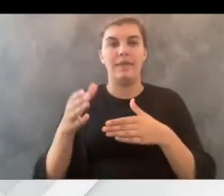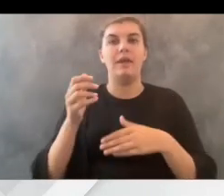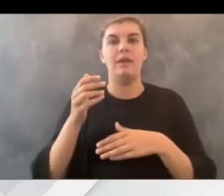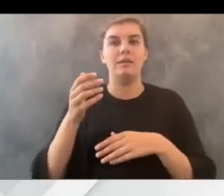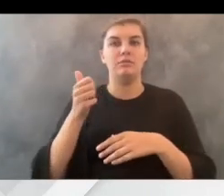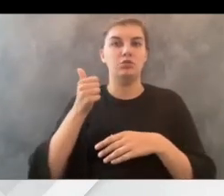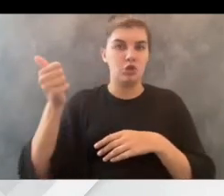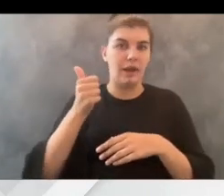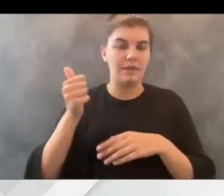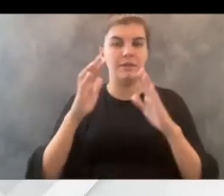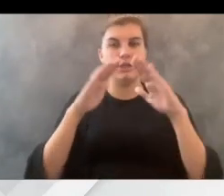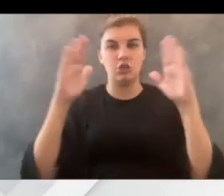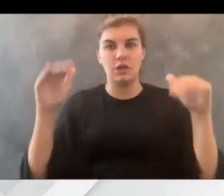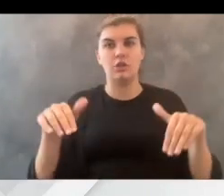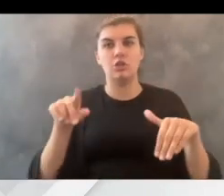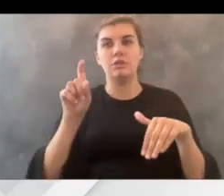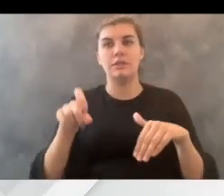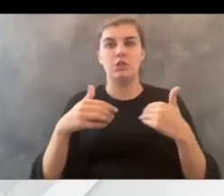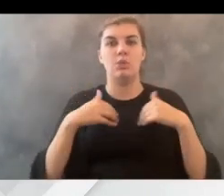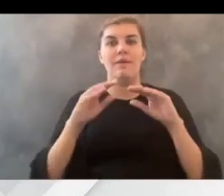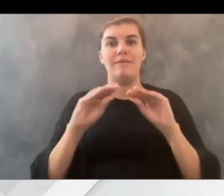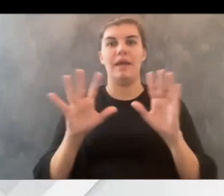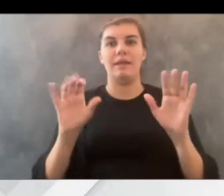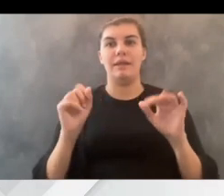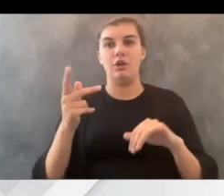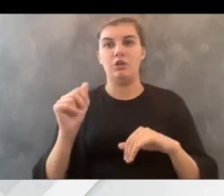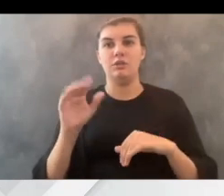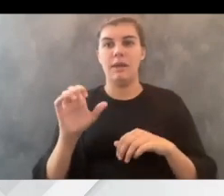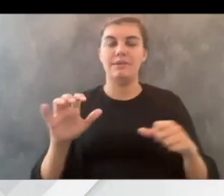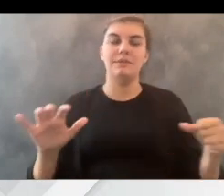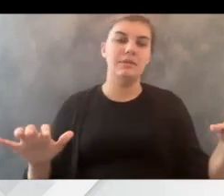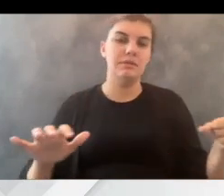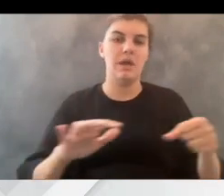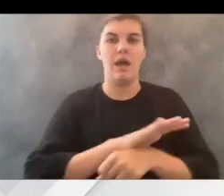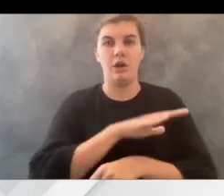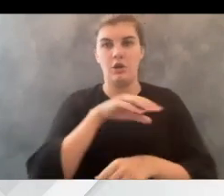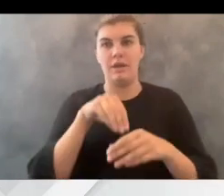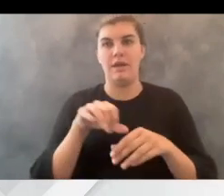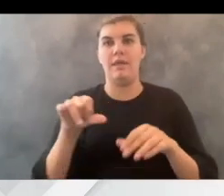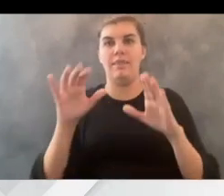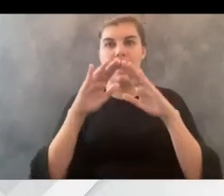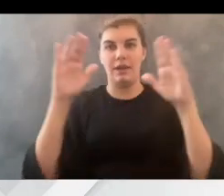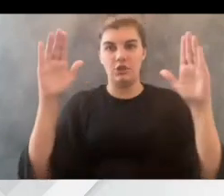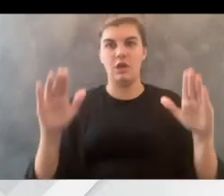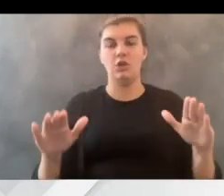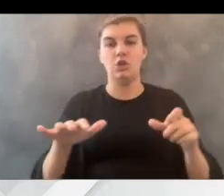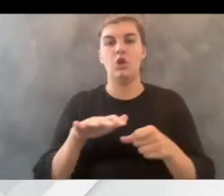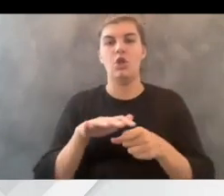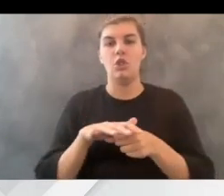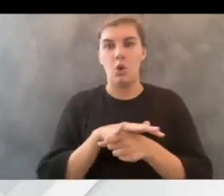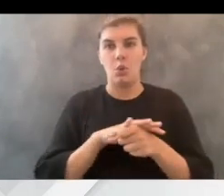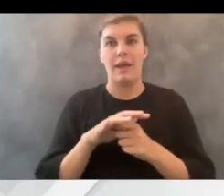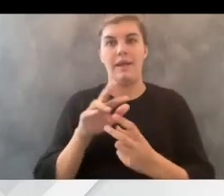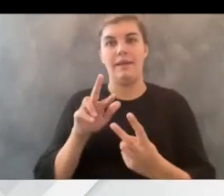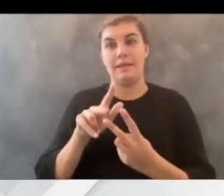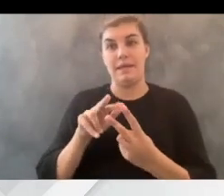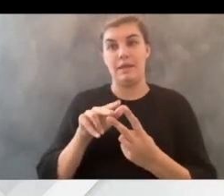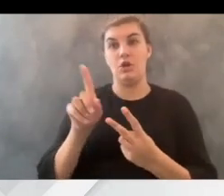must have a clear space entirely within the shelter and located either at one end of a seat,